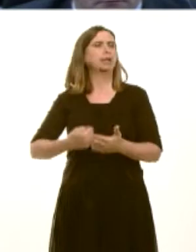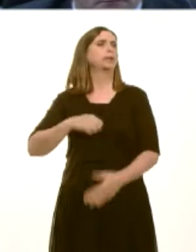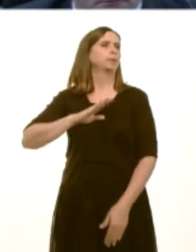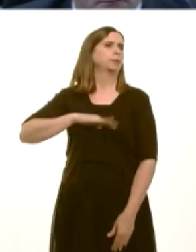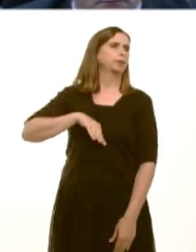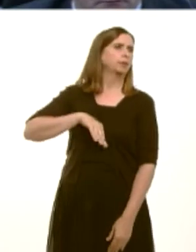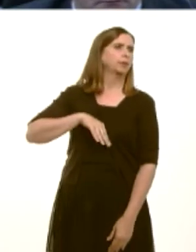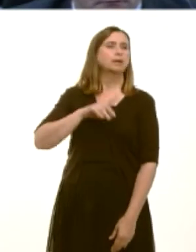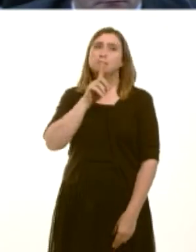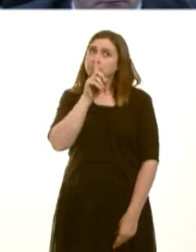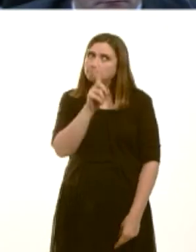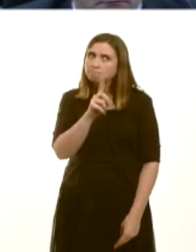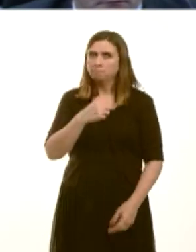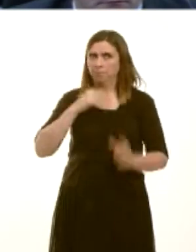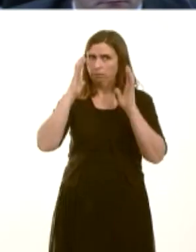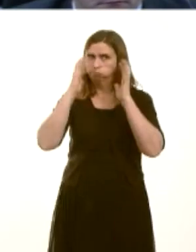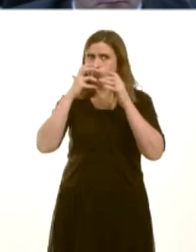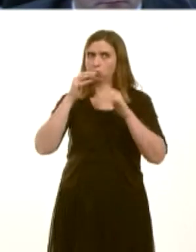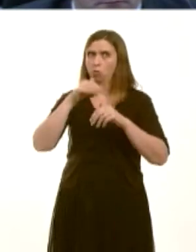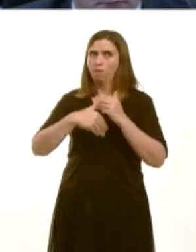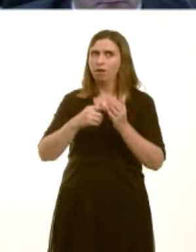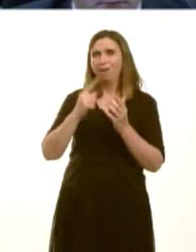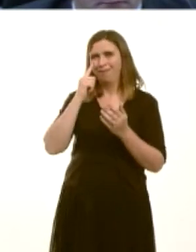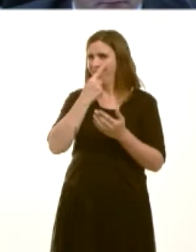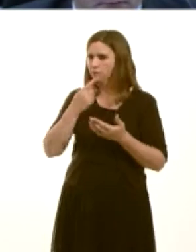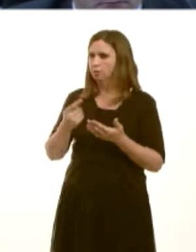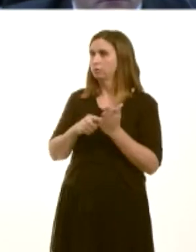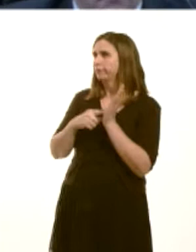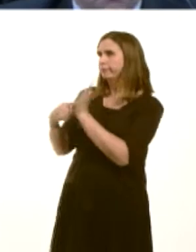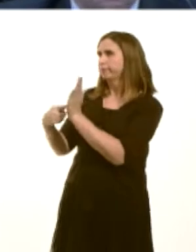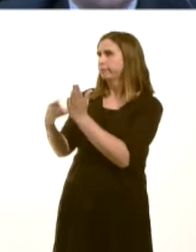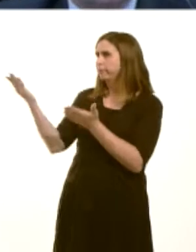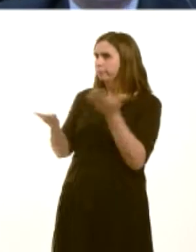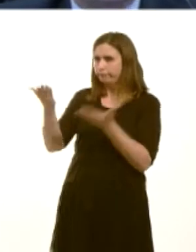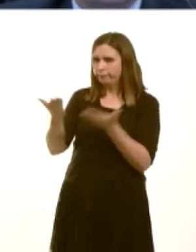of the evidence that will be used to assess the effect of the closure in terms of the